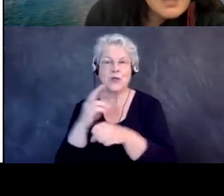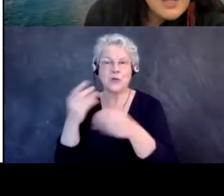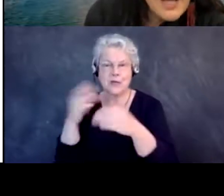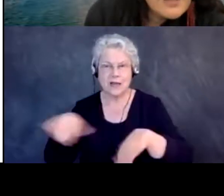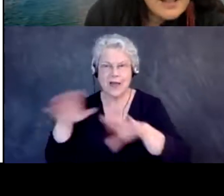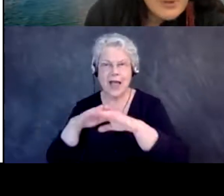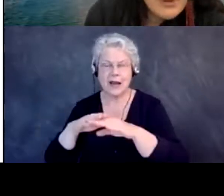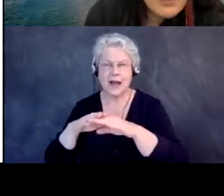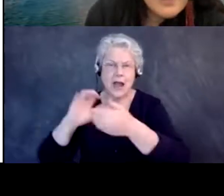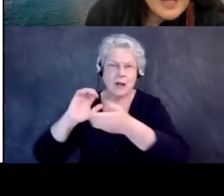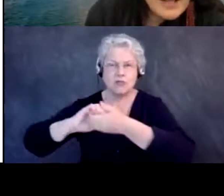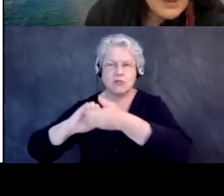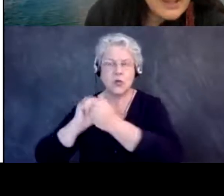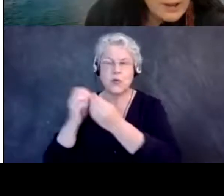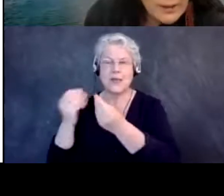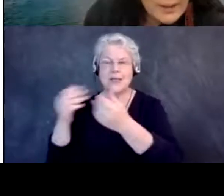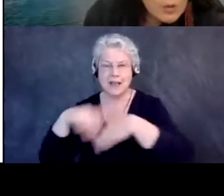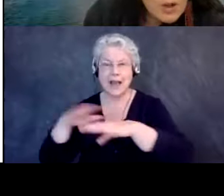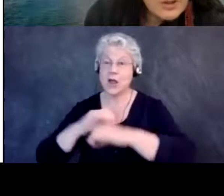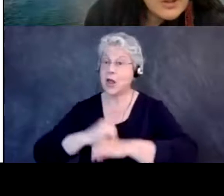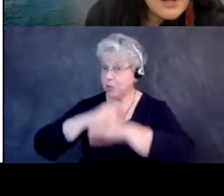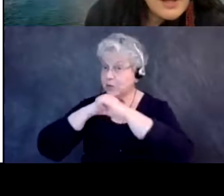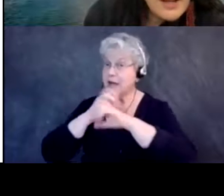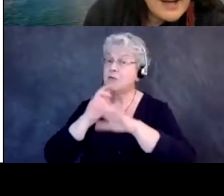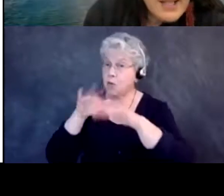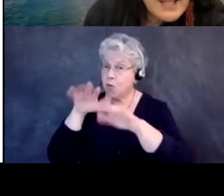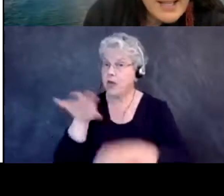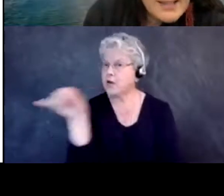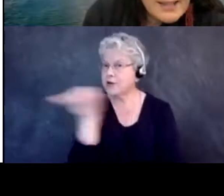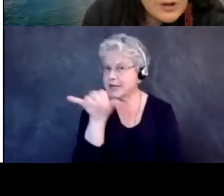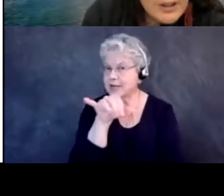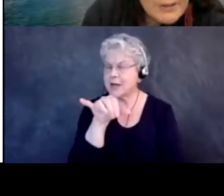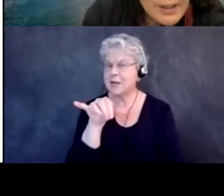And some of those are the same - protecting our land and waters, enhancing good governance,